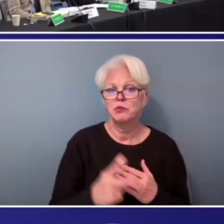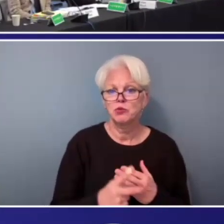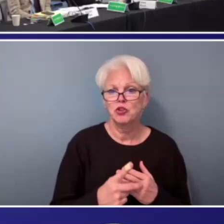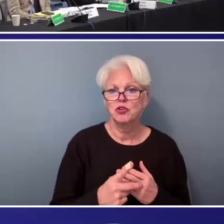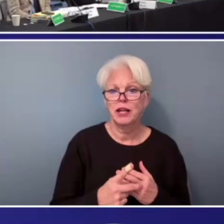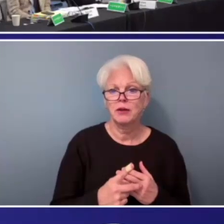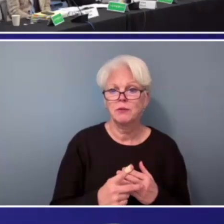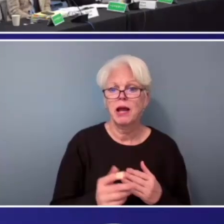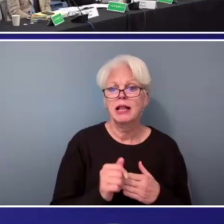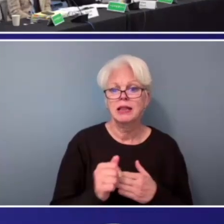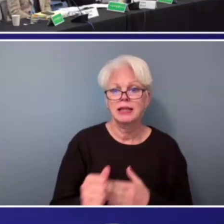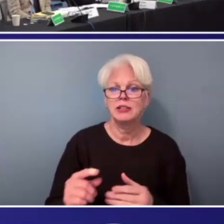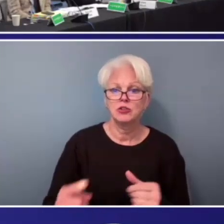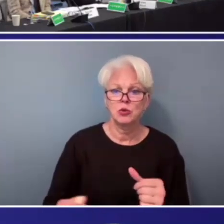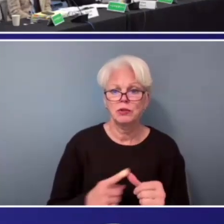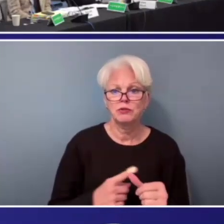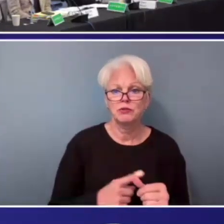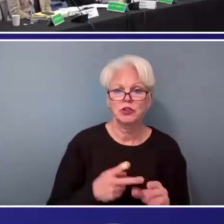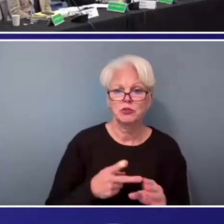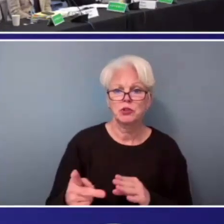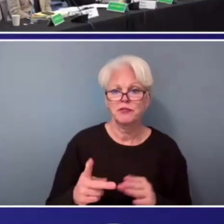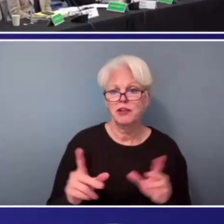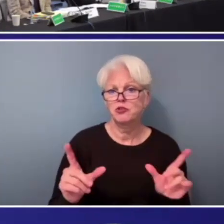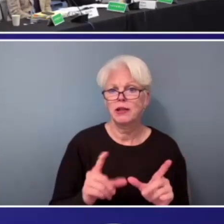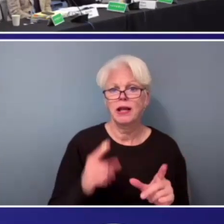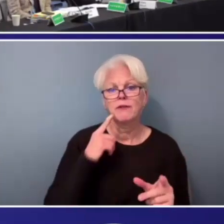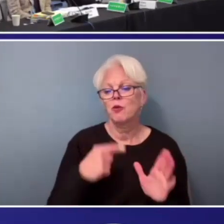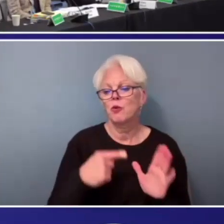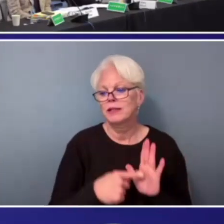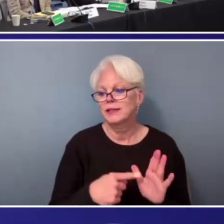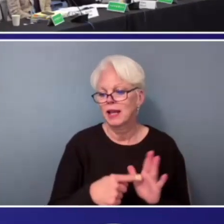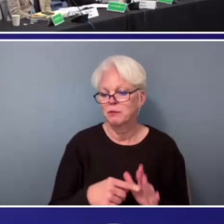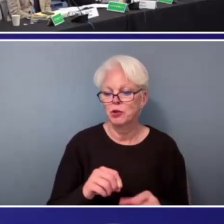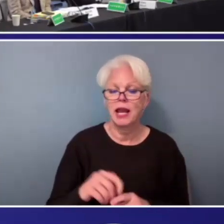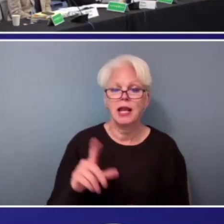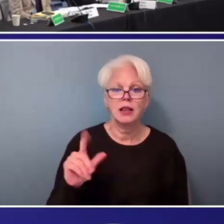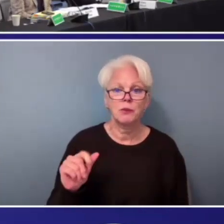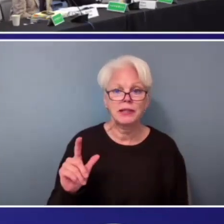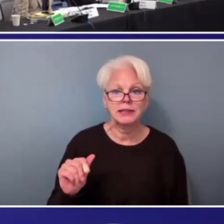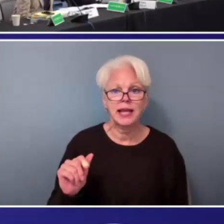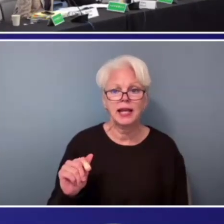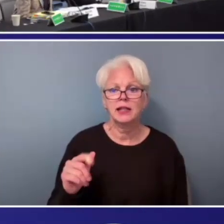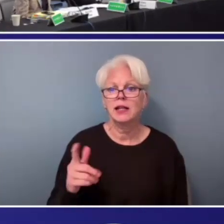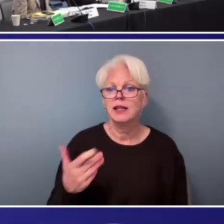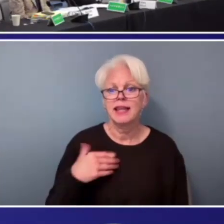to a first professional license -- so for example, in Louisiana, they have no PsyD programs.